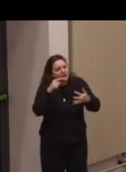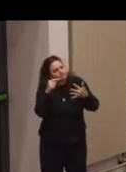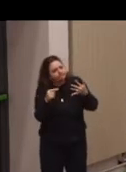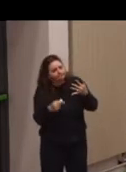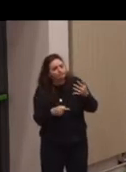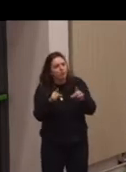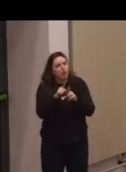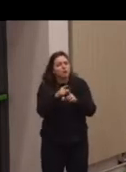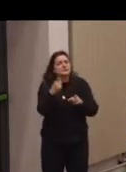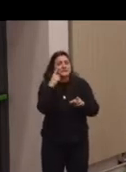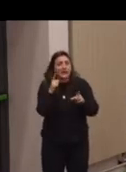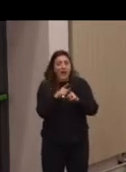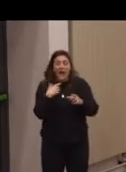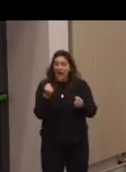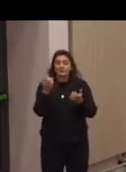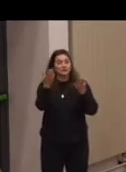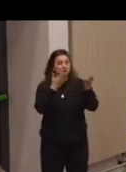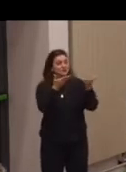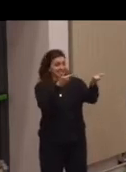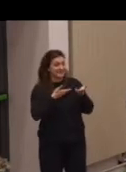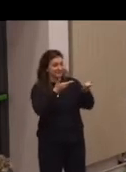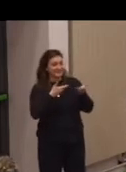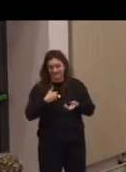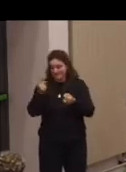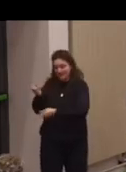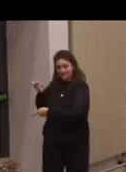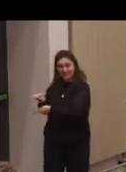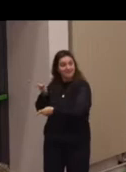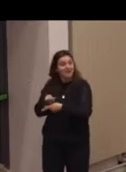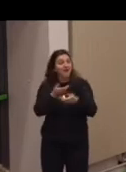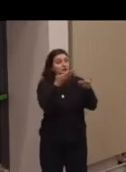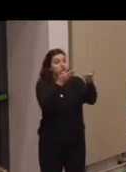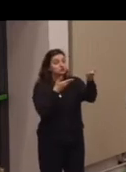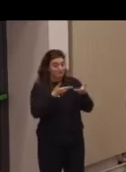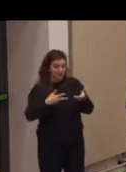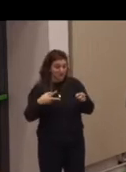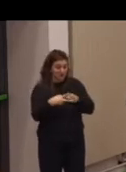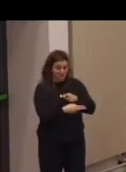these factors again increase that risk of abuse and exploitation of children with disabilities.